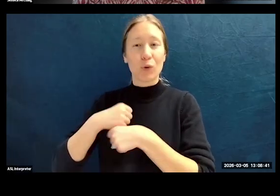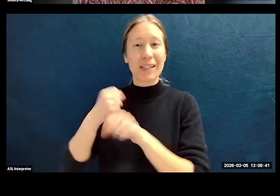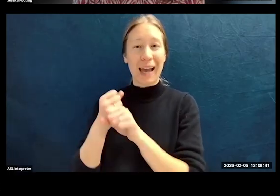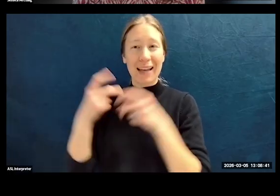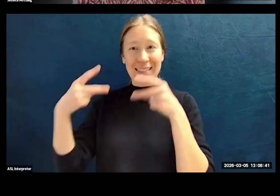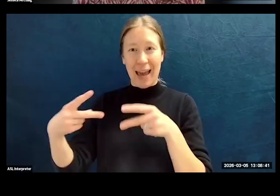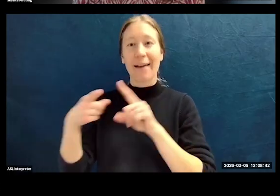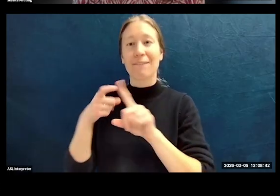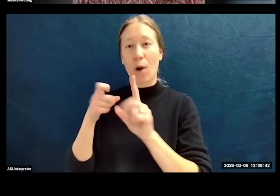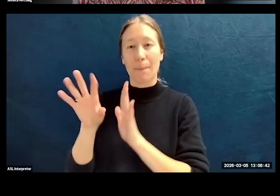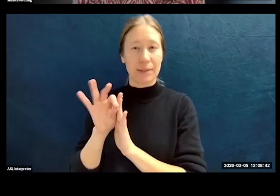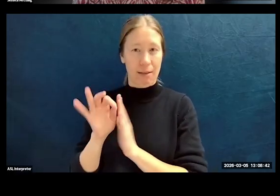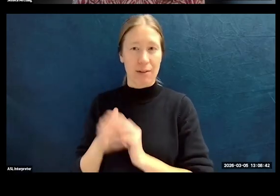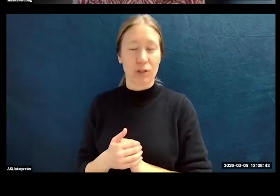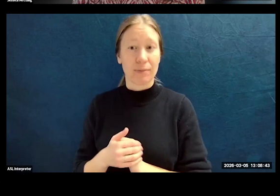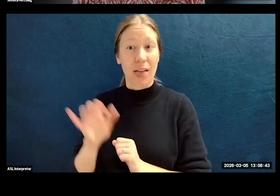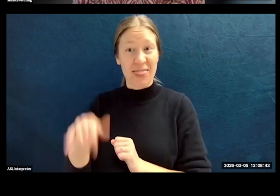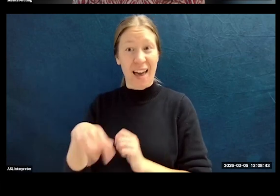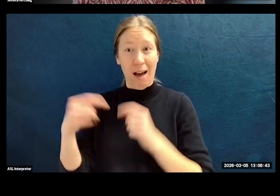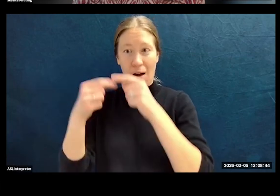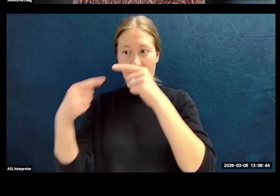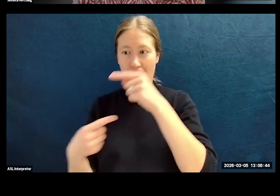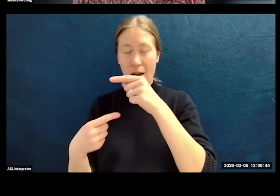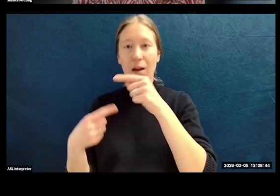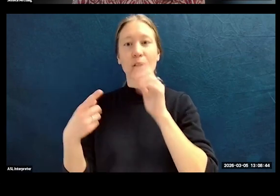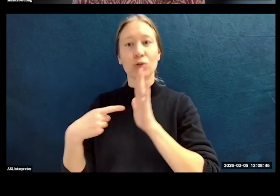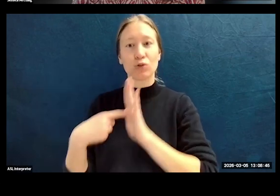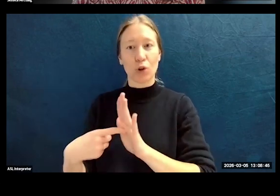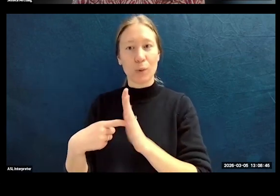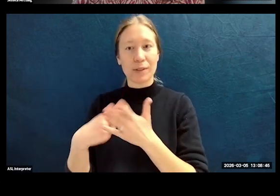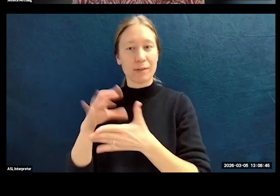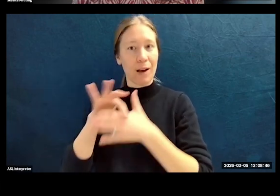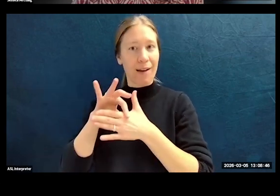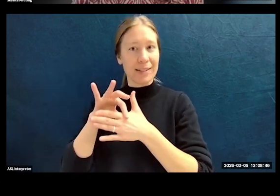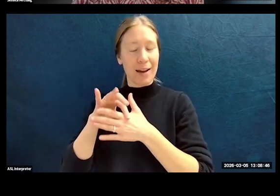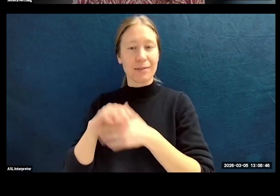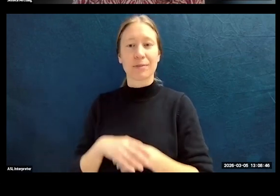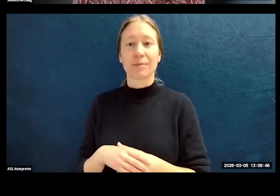That is going to populate the content of the image underneath that figure tag. So we've now tagged our figure.